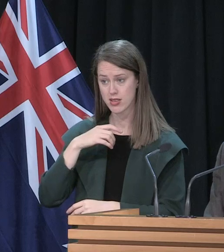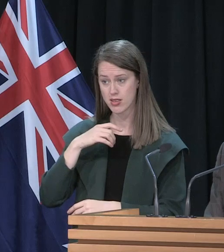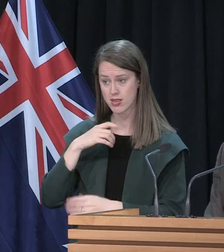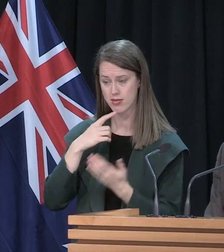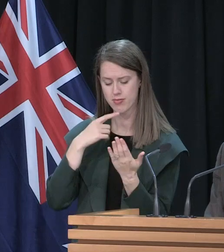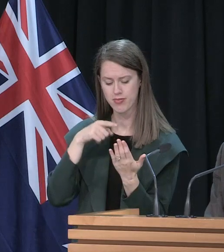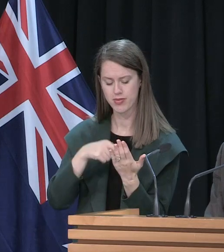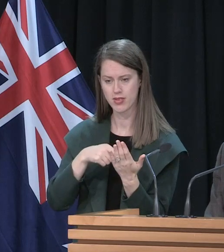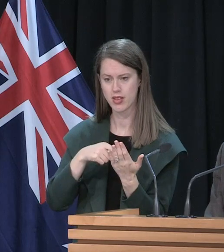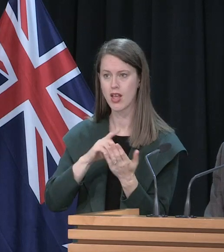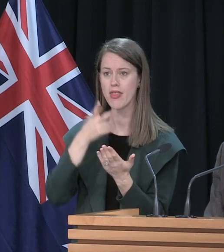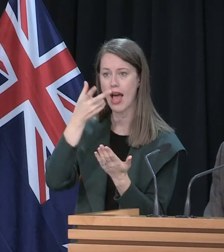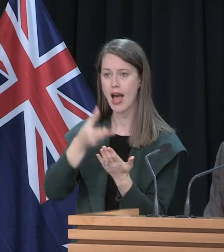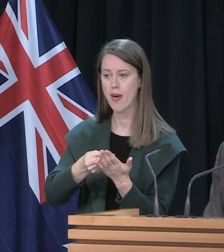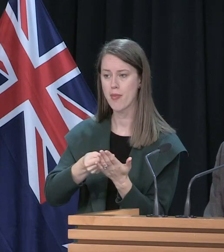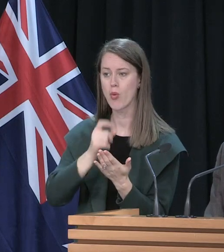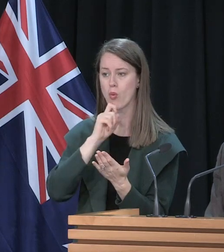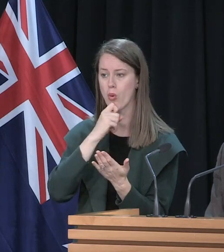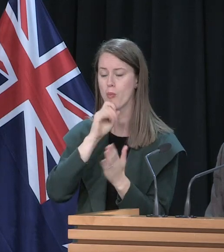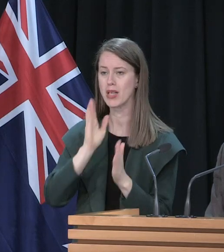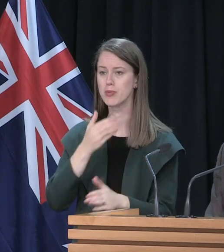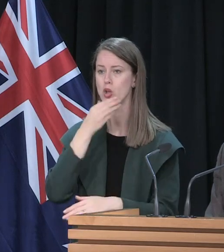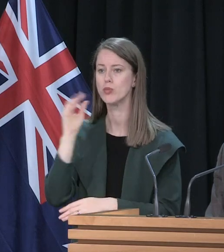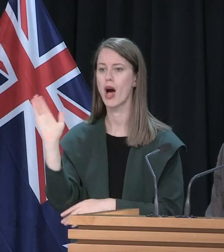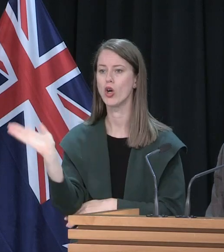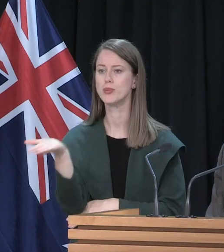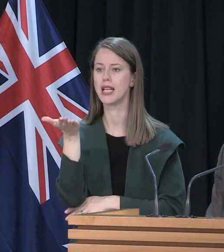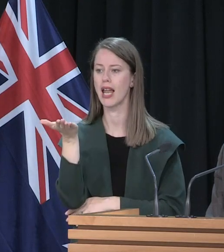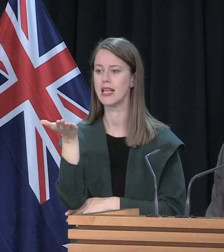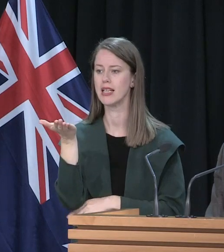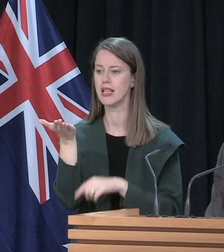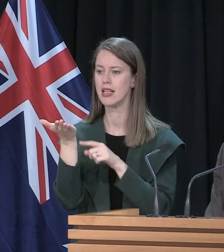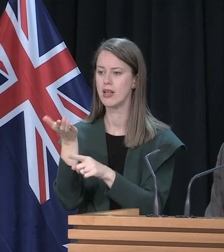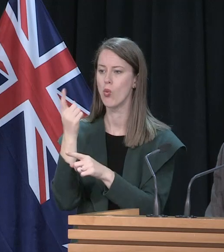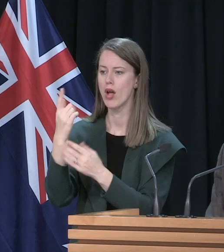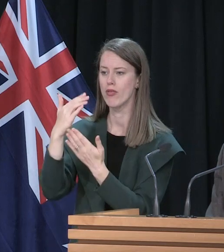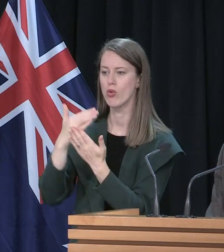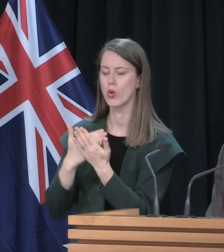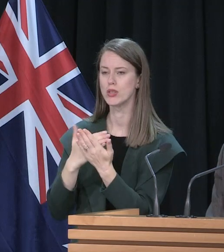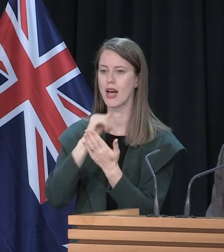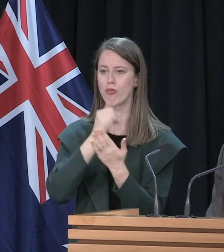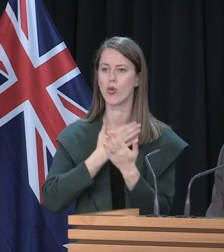you confirm reports that the Government is going to invest on the New Zealand COVID-19